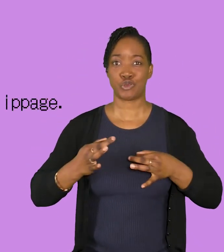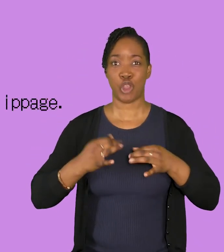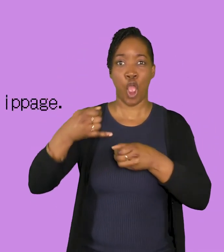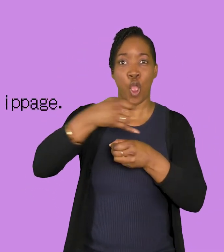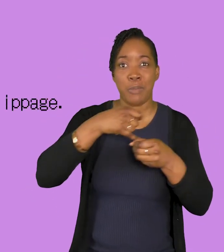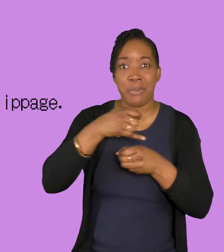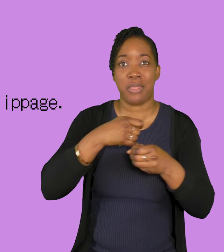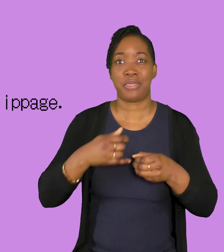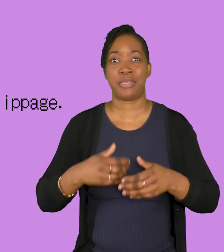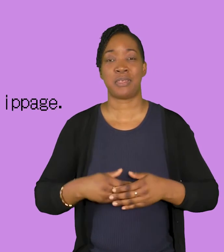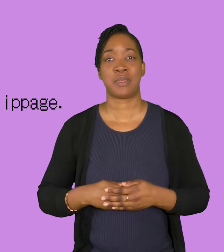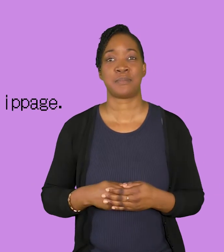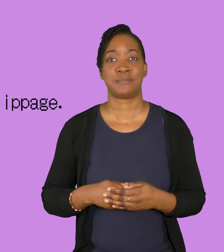homoeopath.